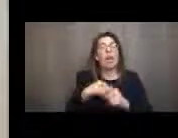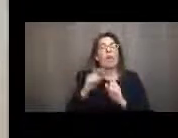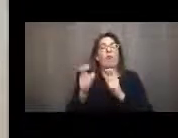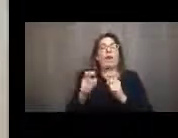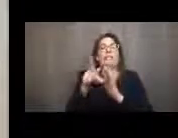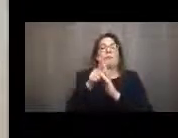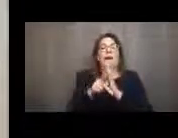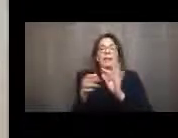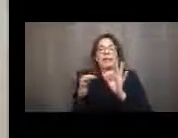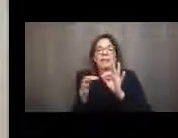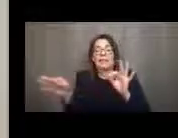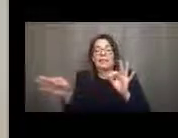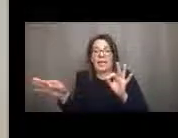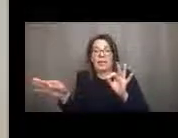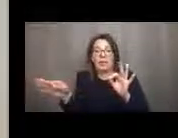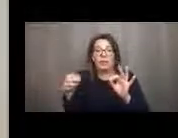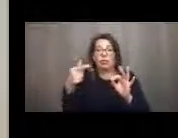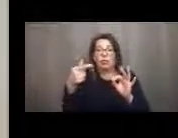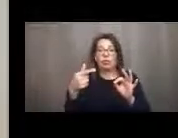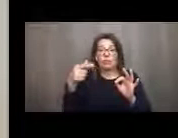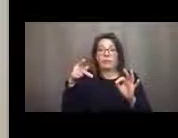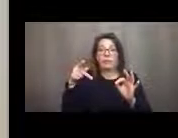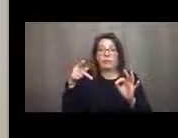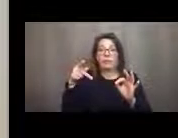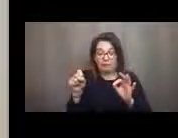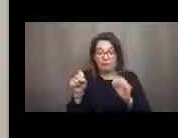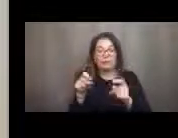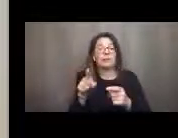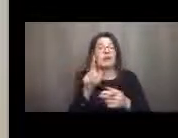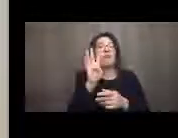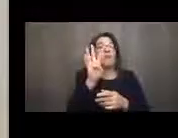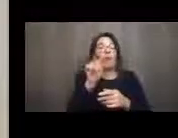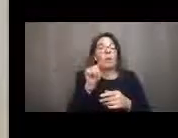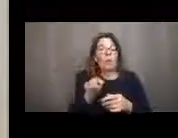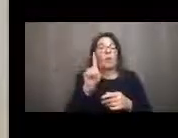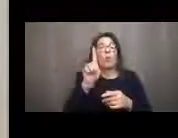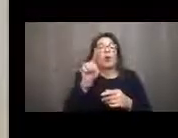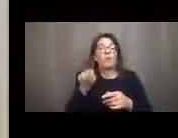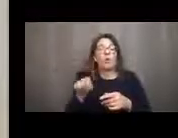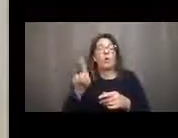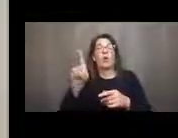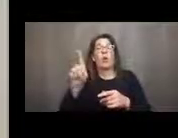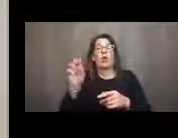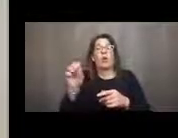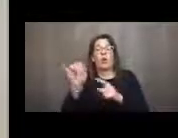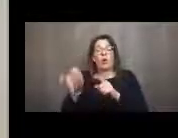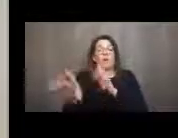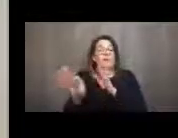So, the section that I've indicated here, 4.1.10, is where you're going to find information